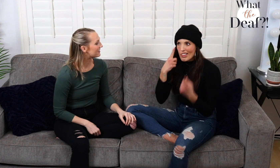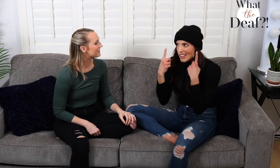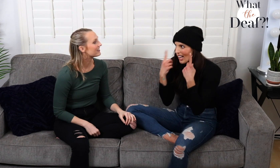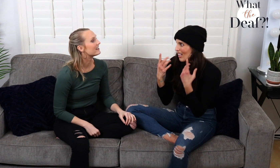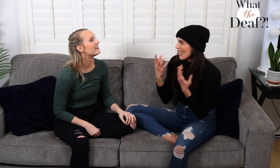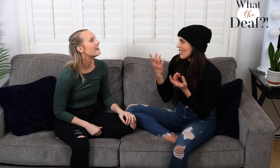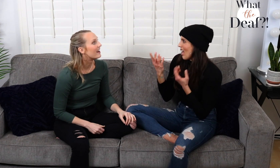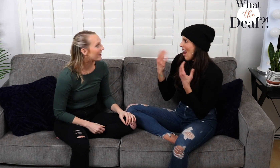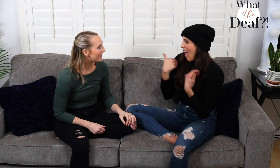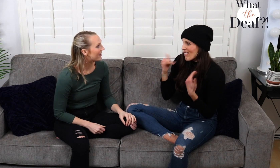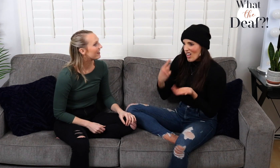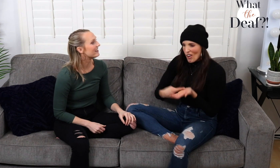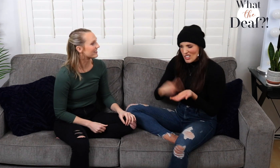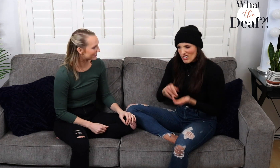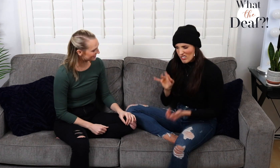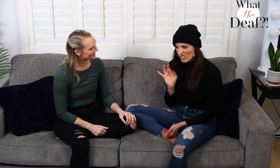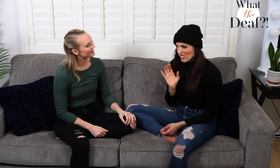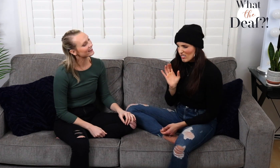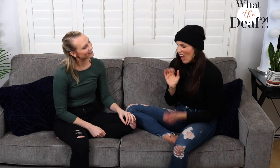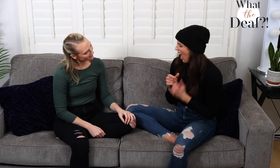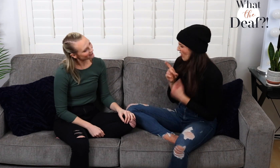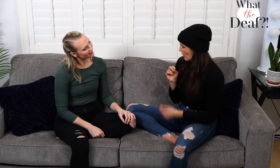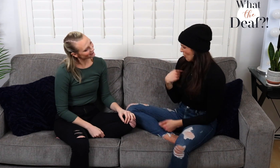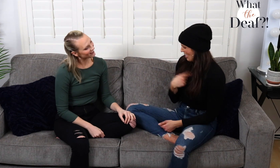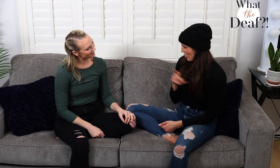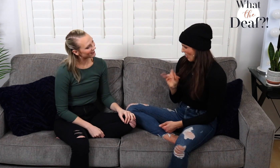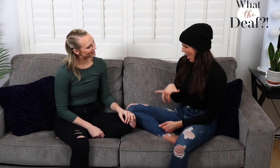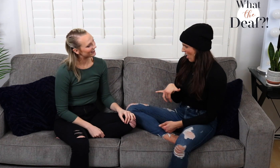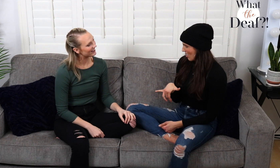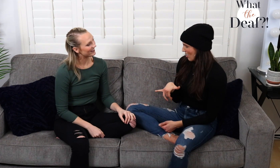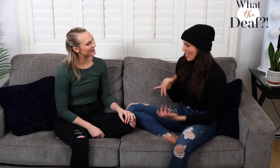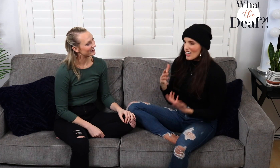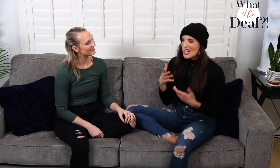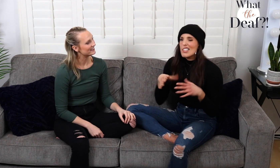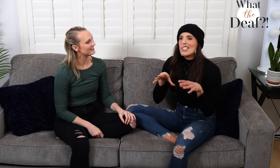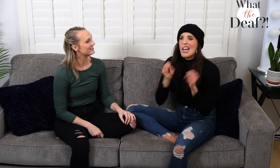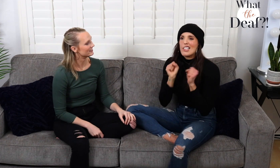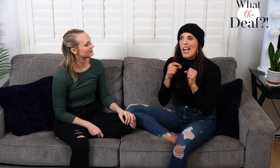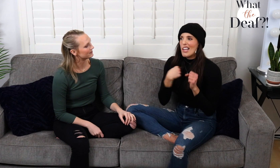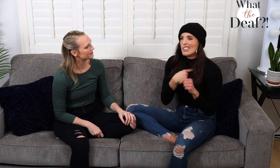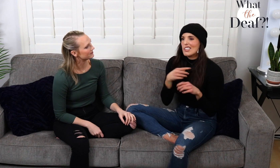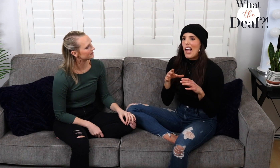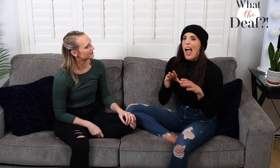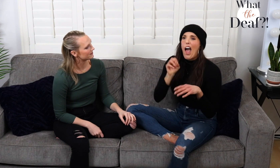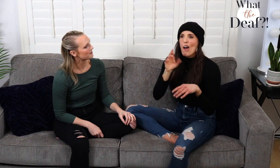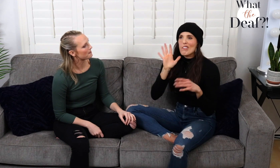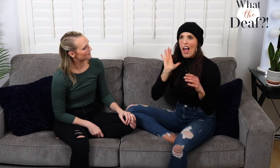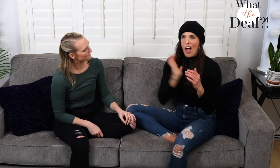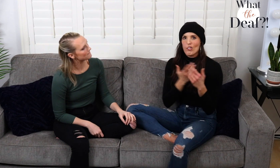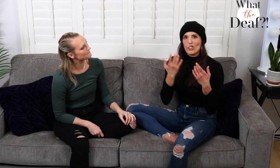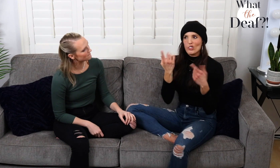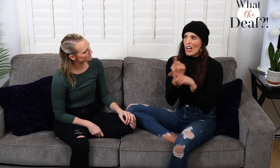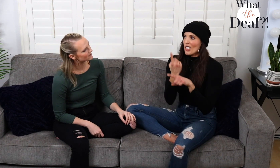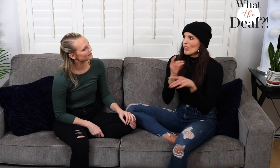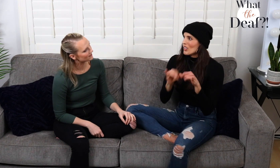makes us think and have that conversation. Like how do we do that? It takes us out of our regular